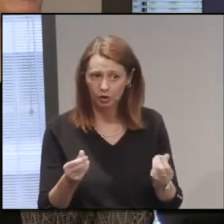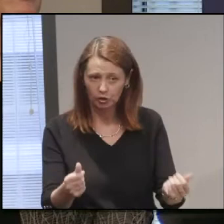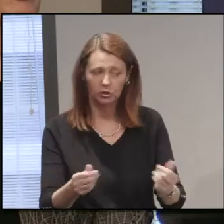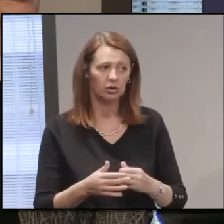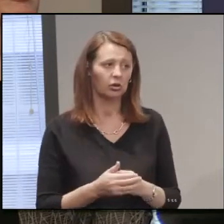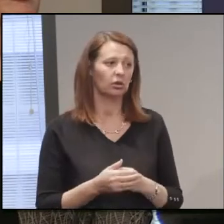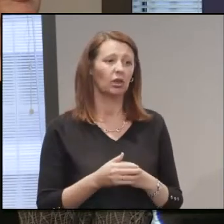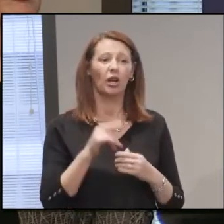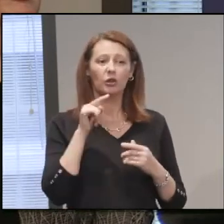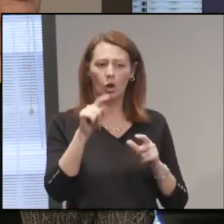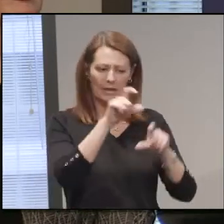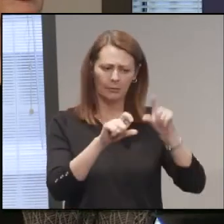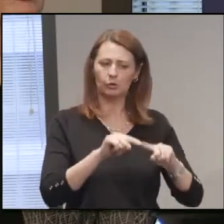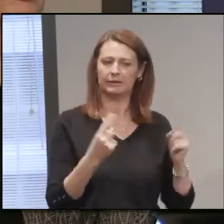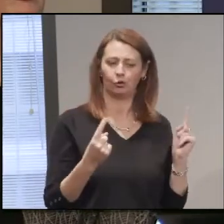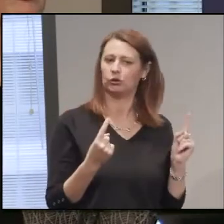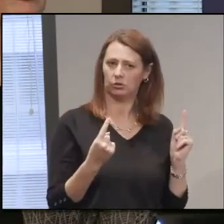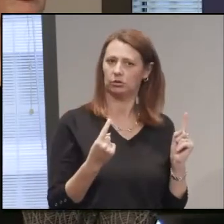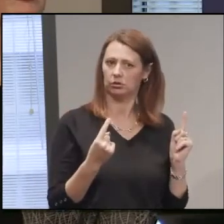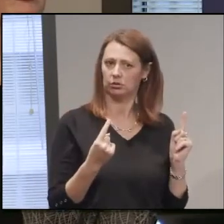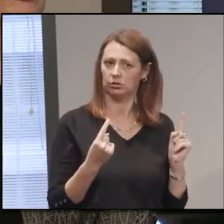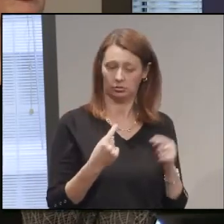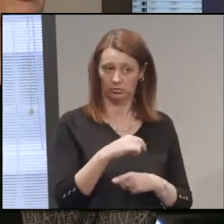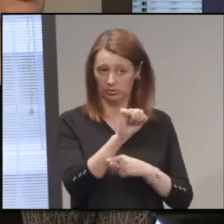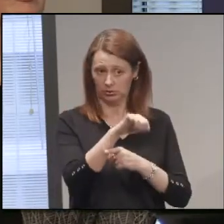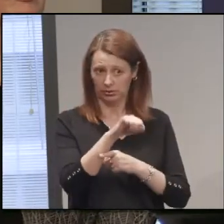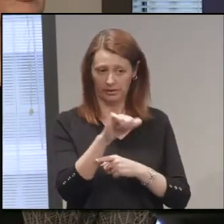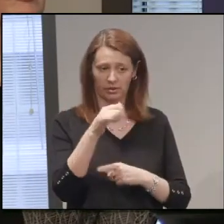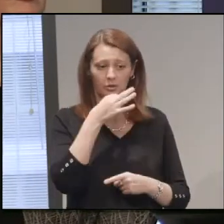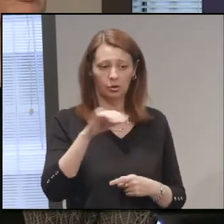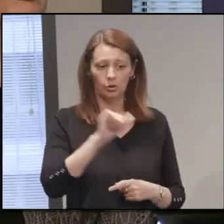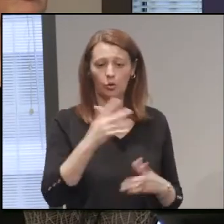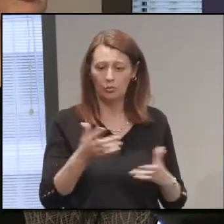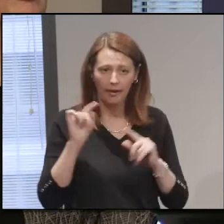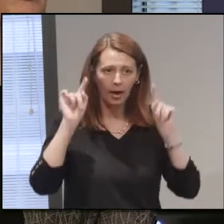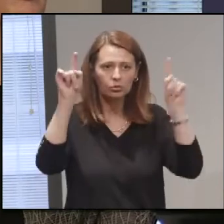Chemicals is a different matter. Yes, kids should play outside kids, should roll around on